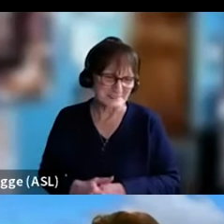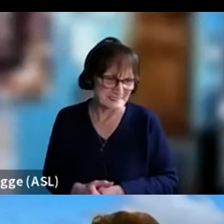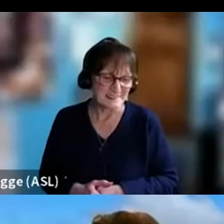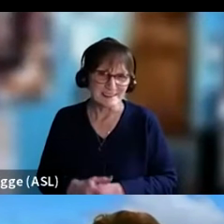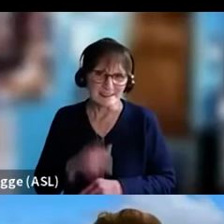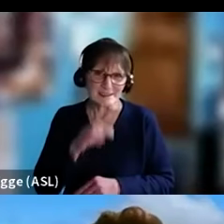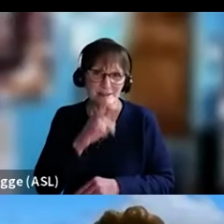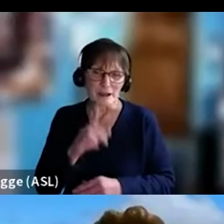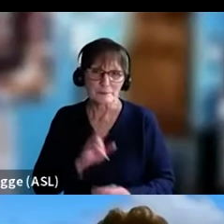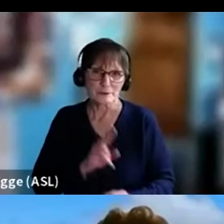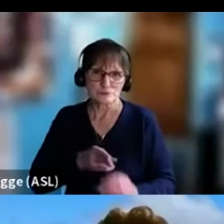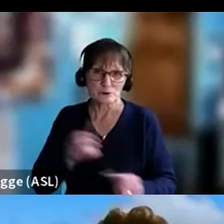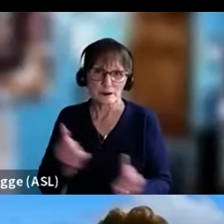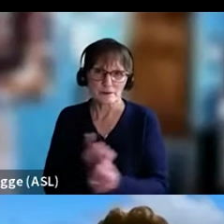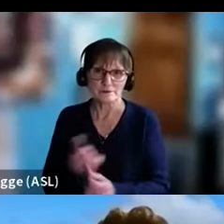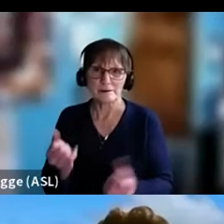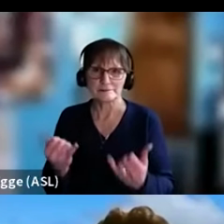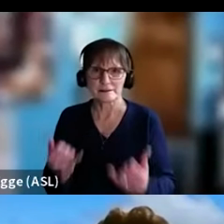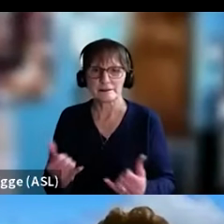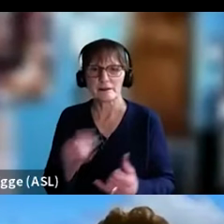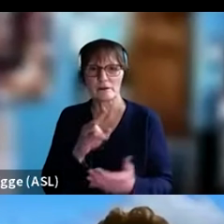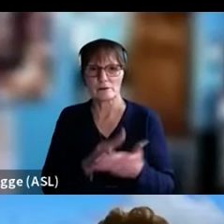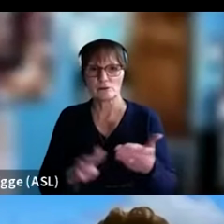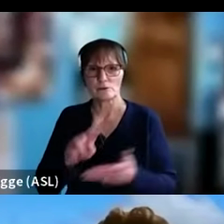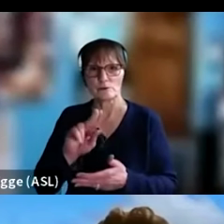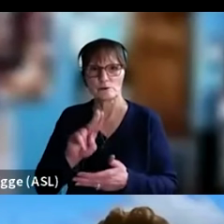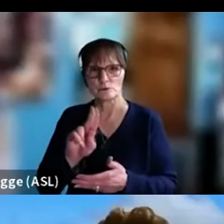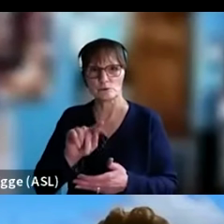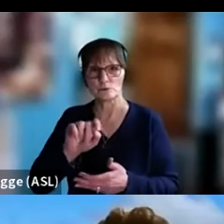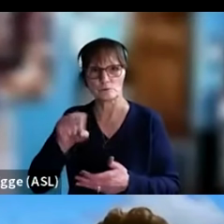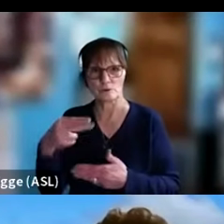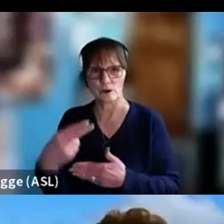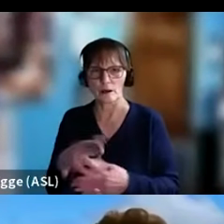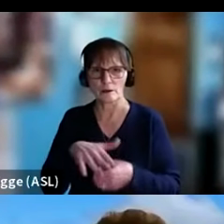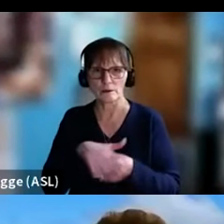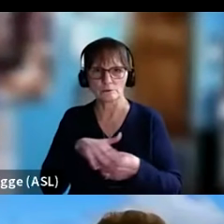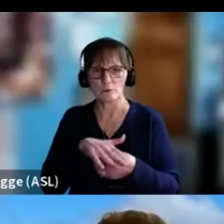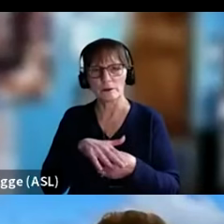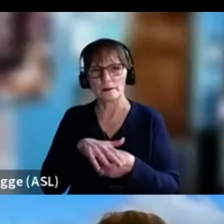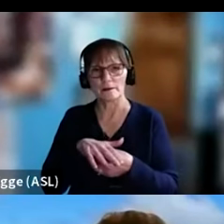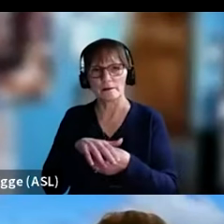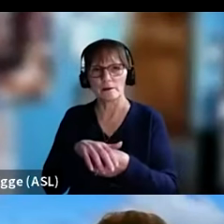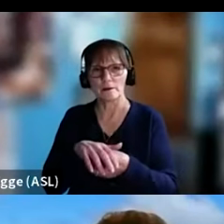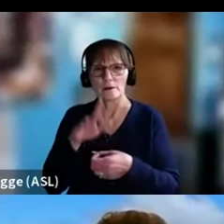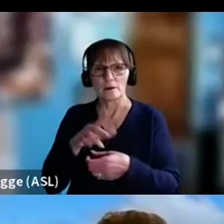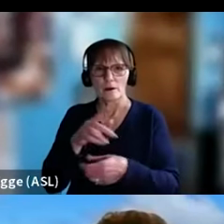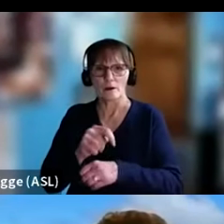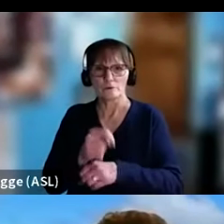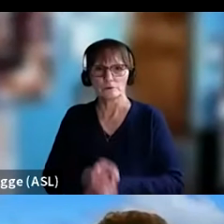I'm joining everybody today from the University of Utah, which is located on the traditional territories of the Ute Peoples.